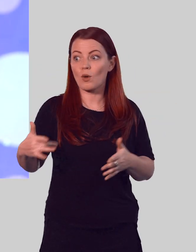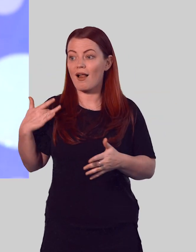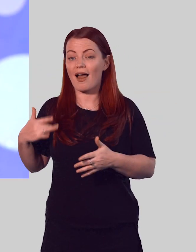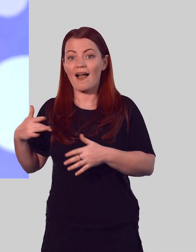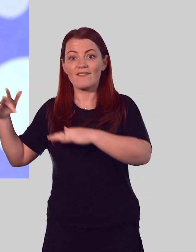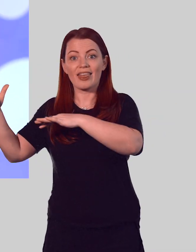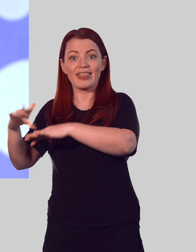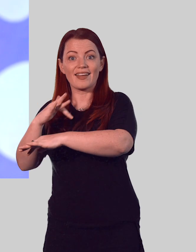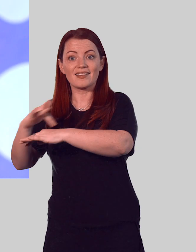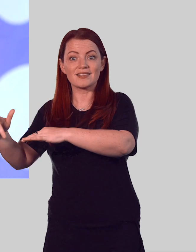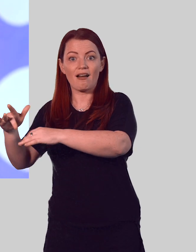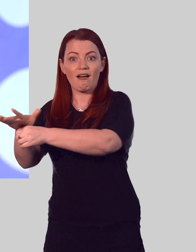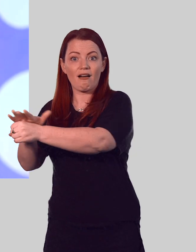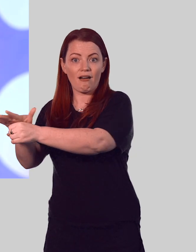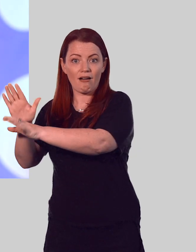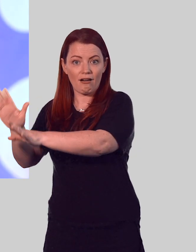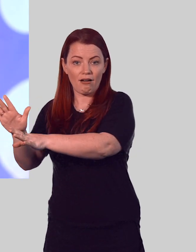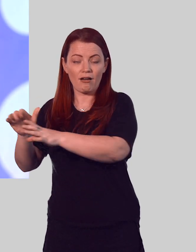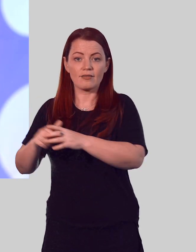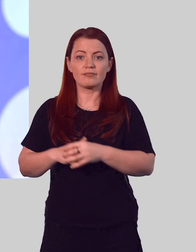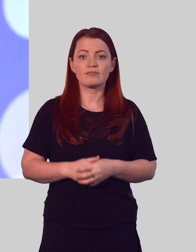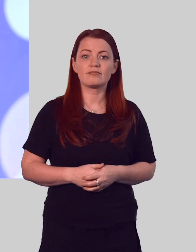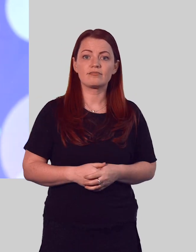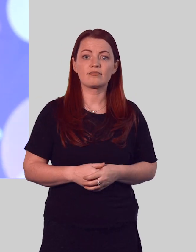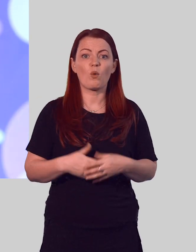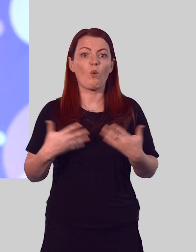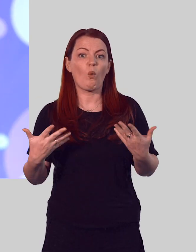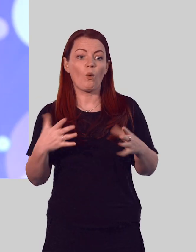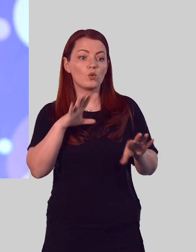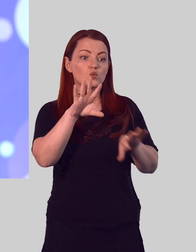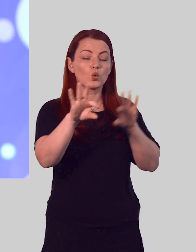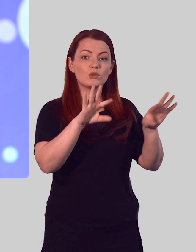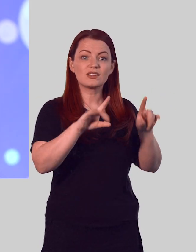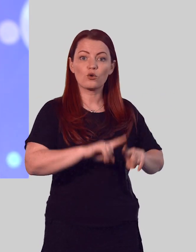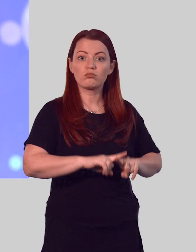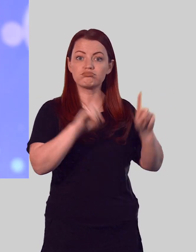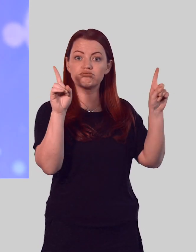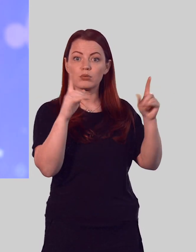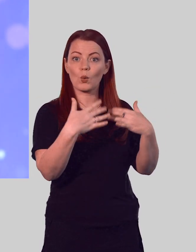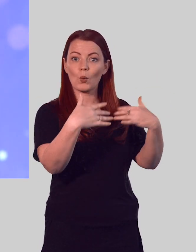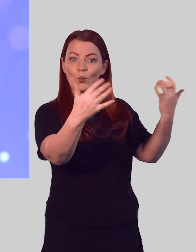location or choices that allow for different types of audience interaction.